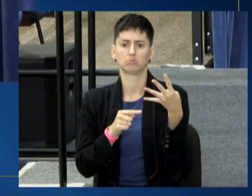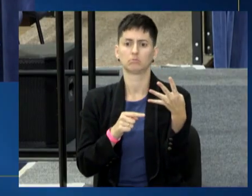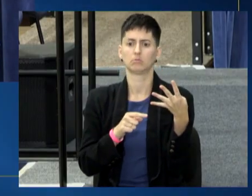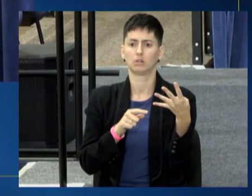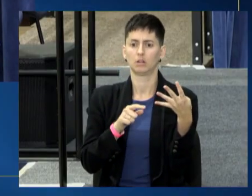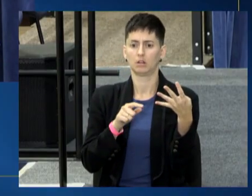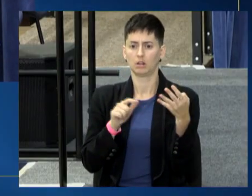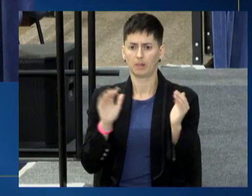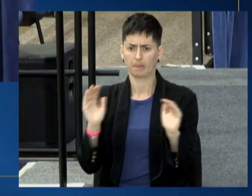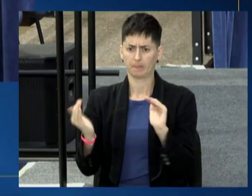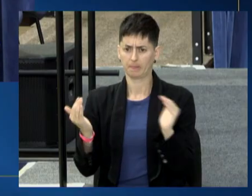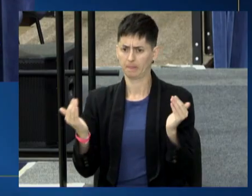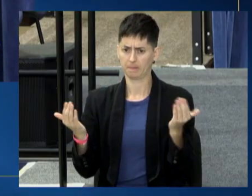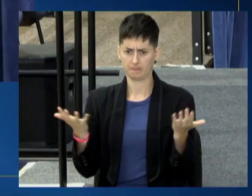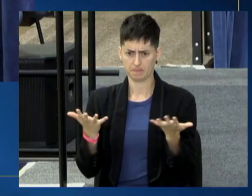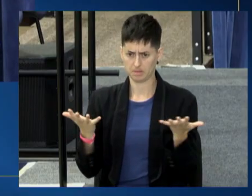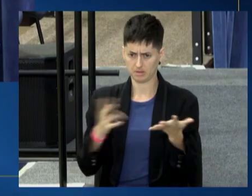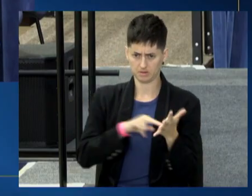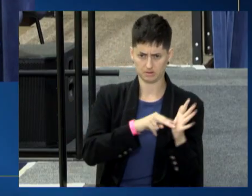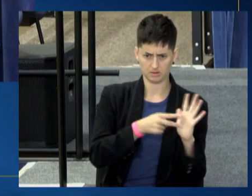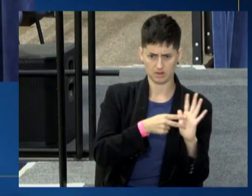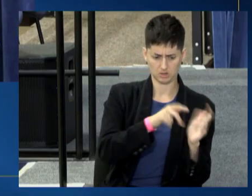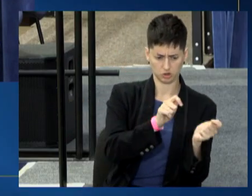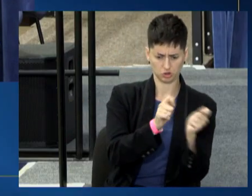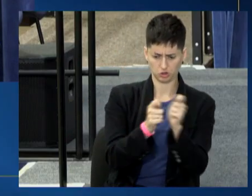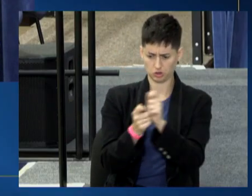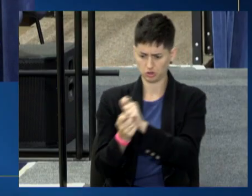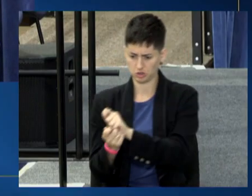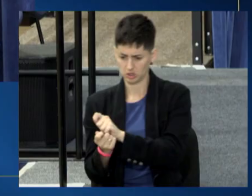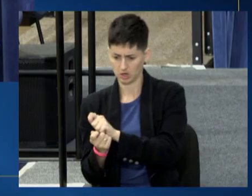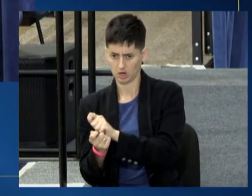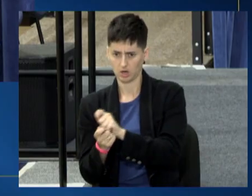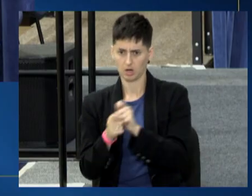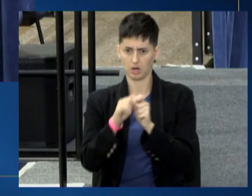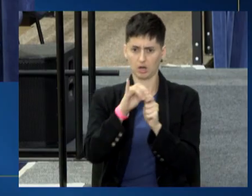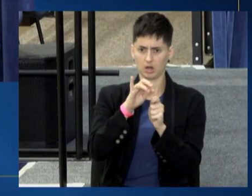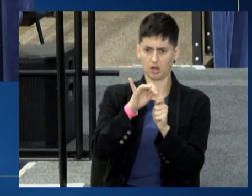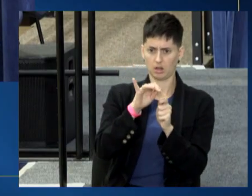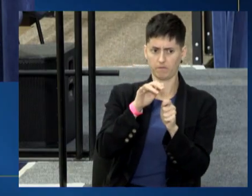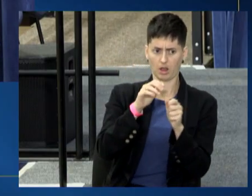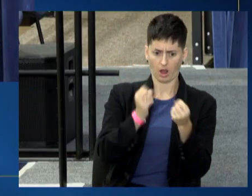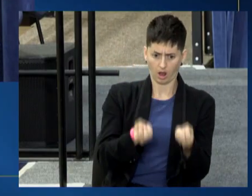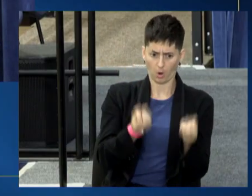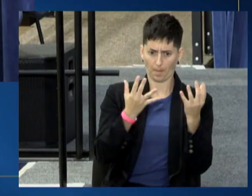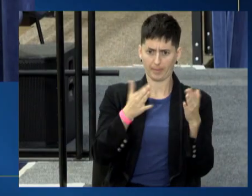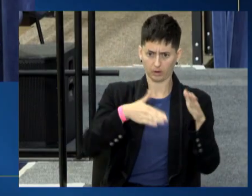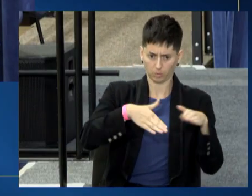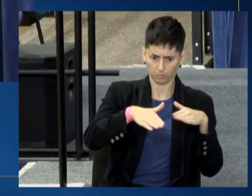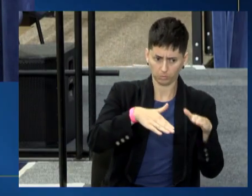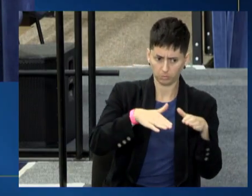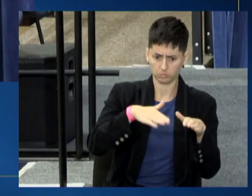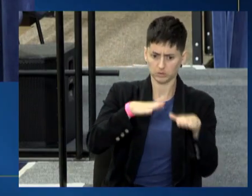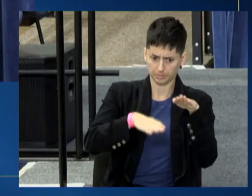a thousand steps a day to 800 steps a day meaningful to patients? You know, a lot of times when you have that kind of fidelity, it's hard to imagine and understand